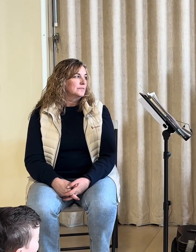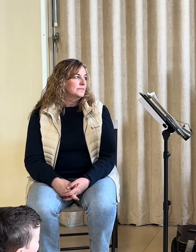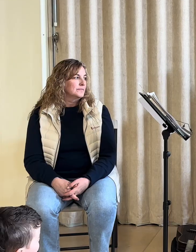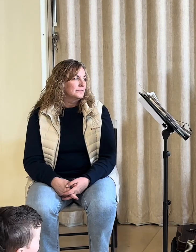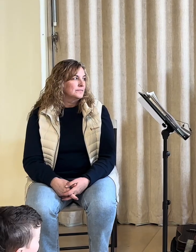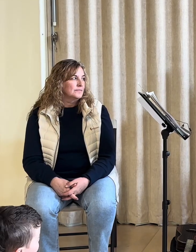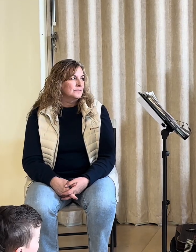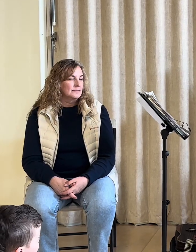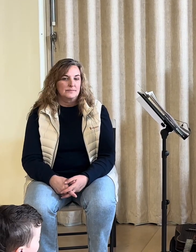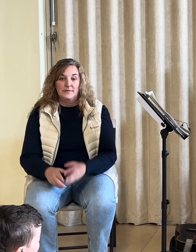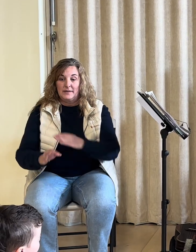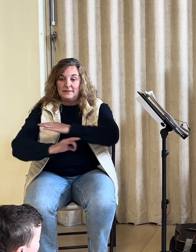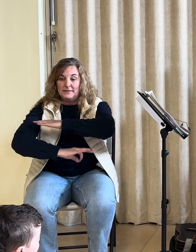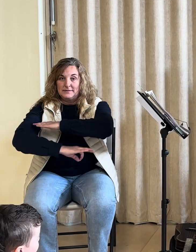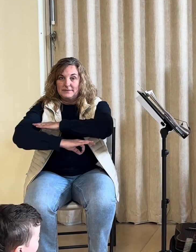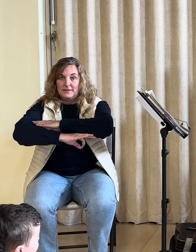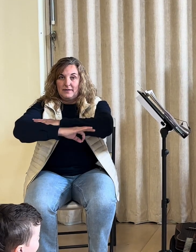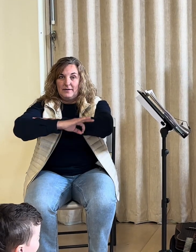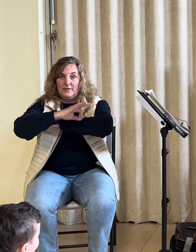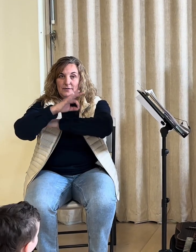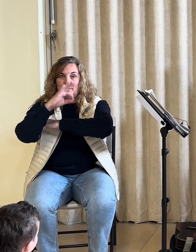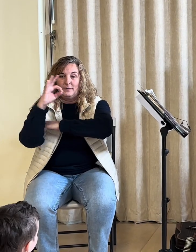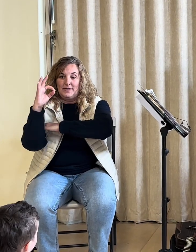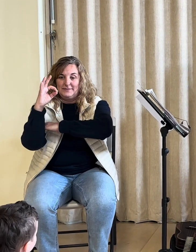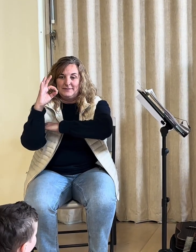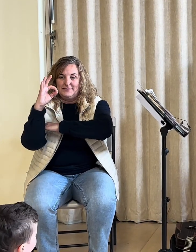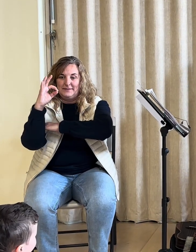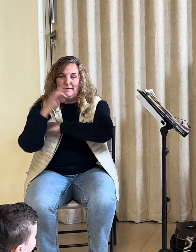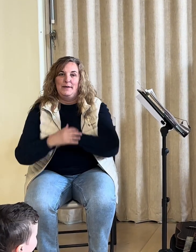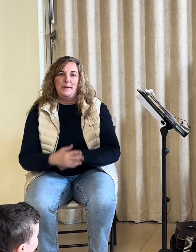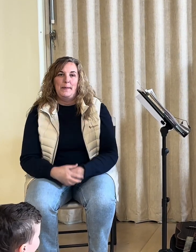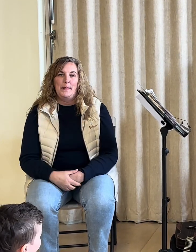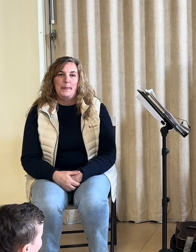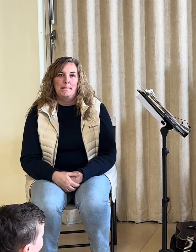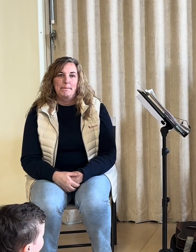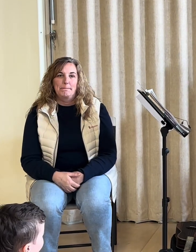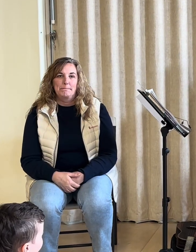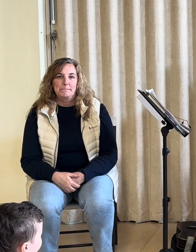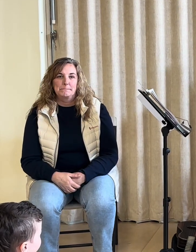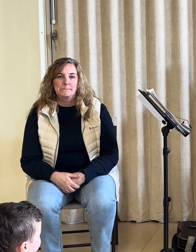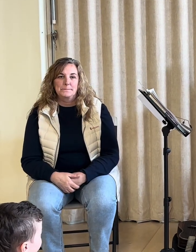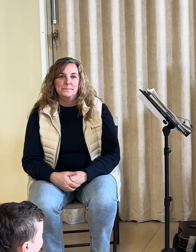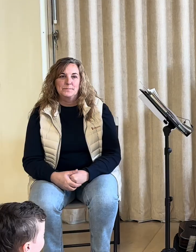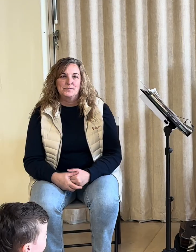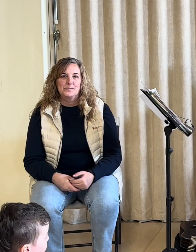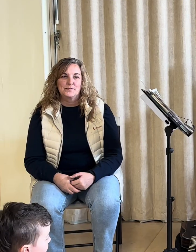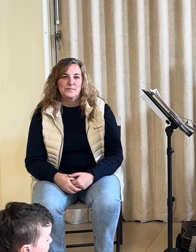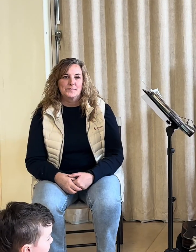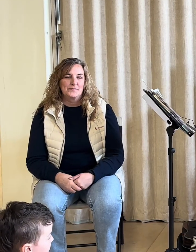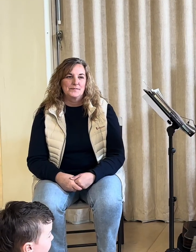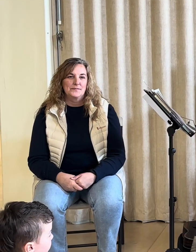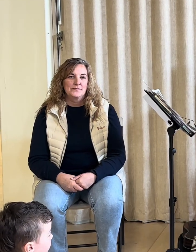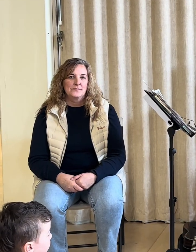The sun rises.